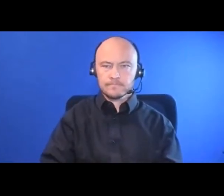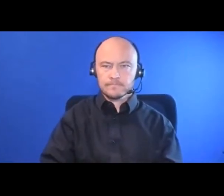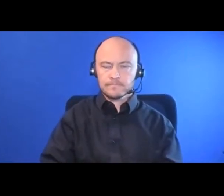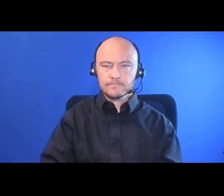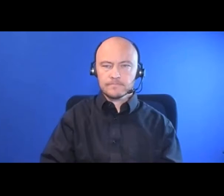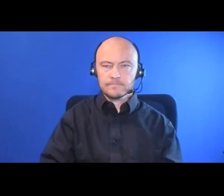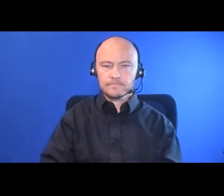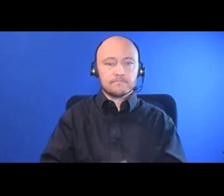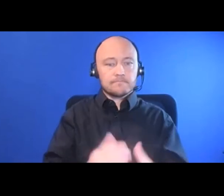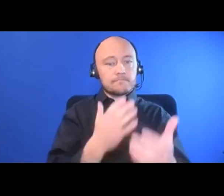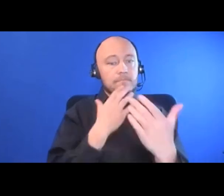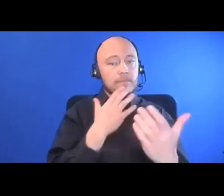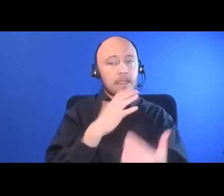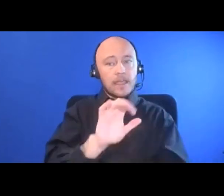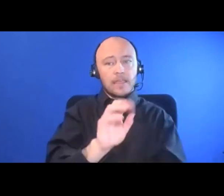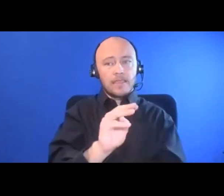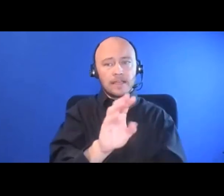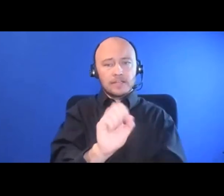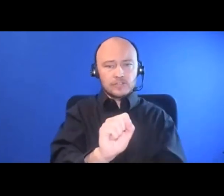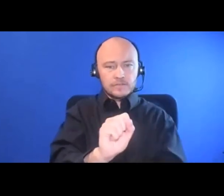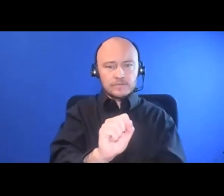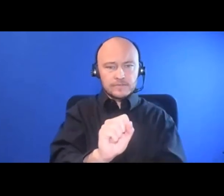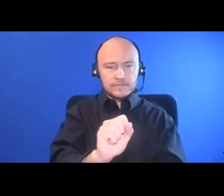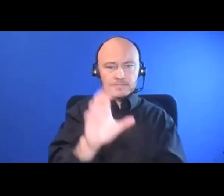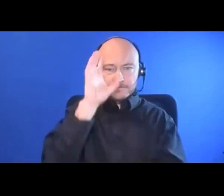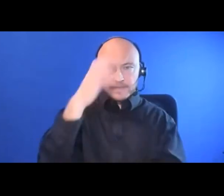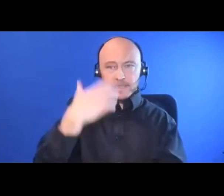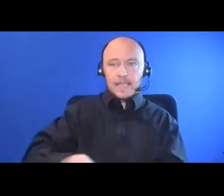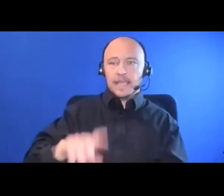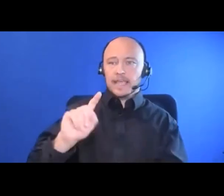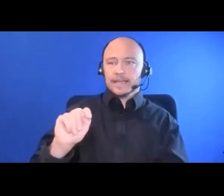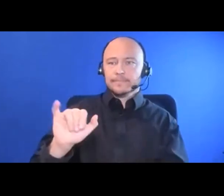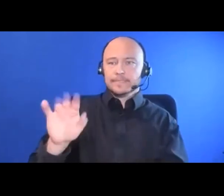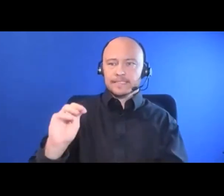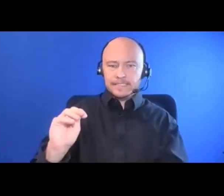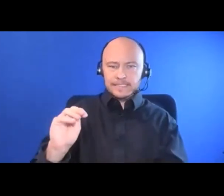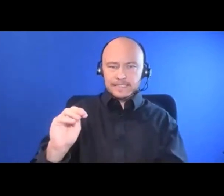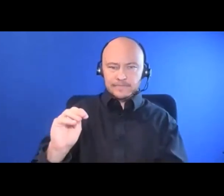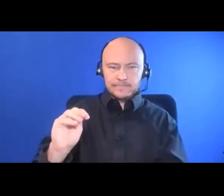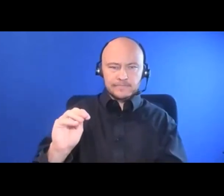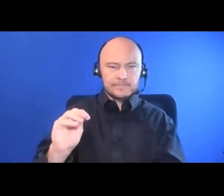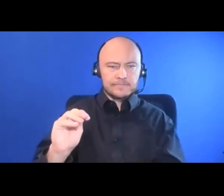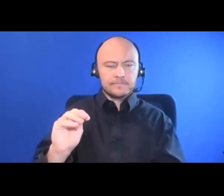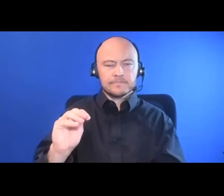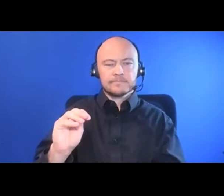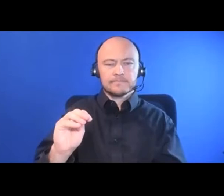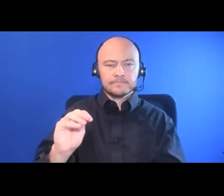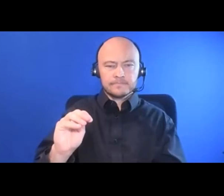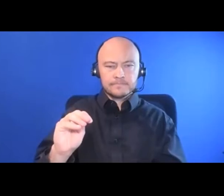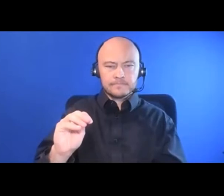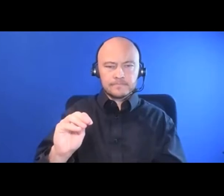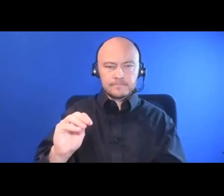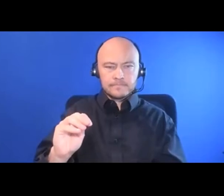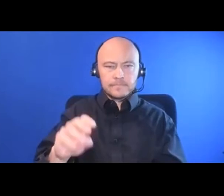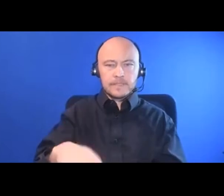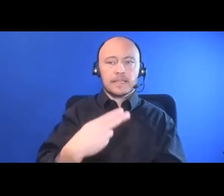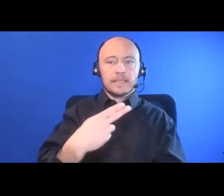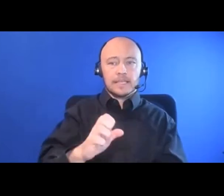Thanks, James. So, hi, I'm Tim, TK Dalton. He, him, his are my pronouns.